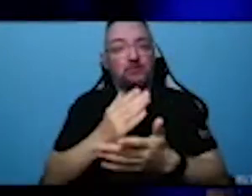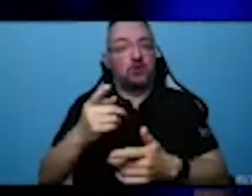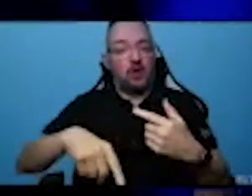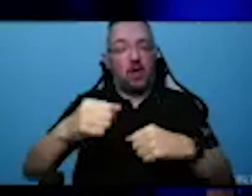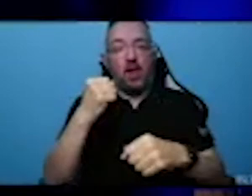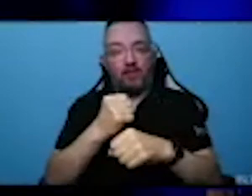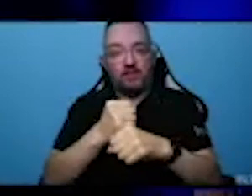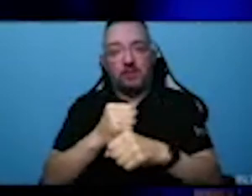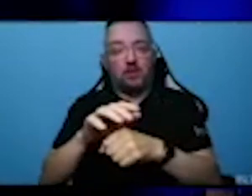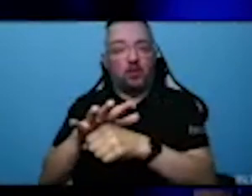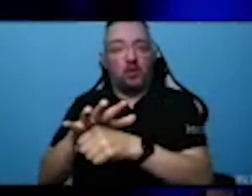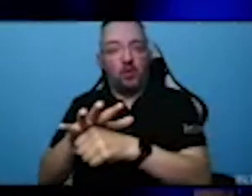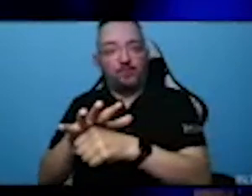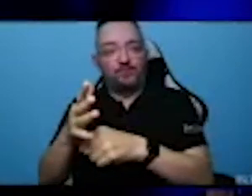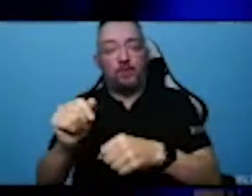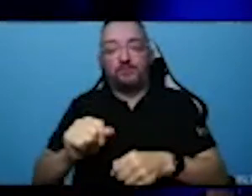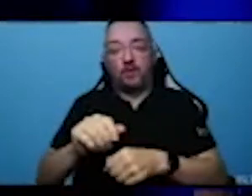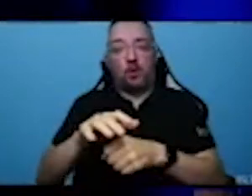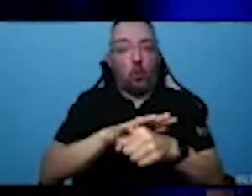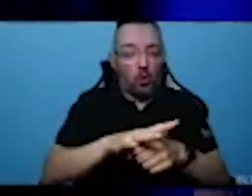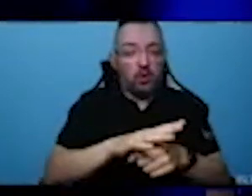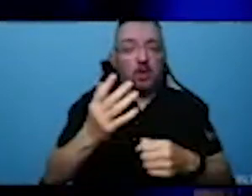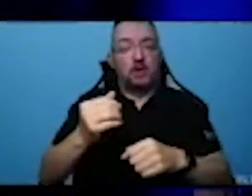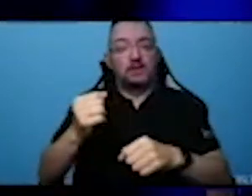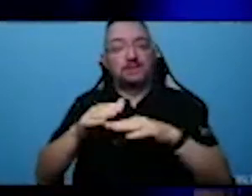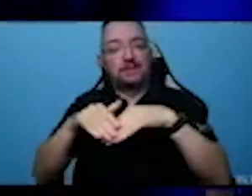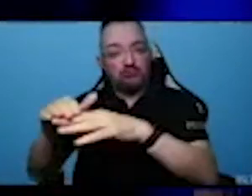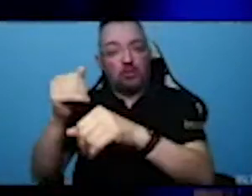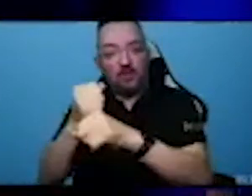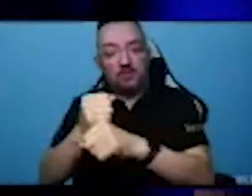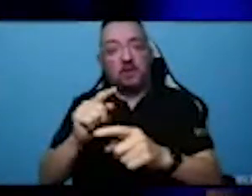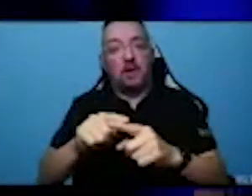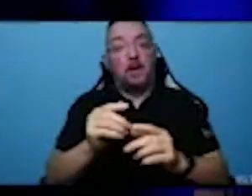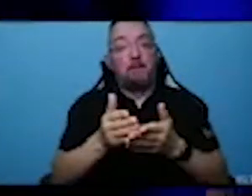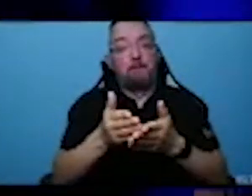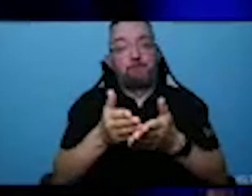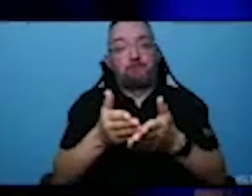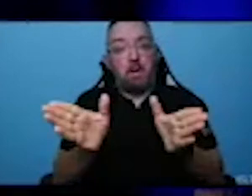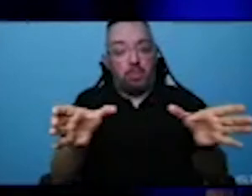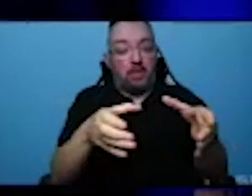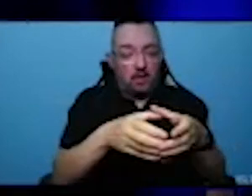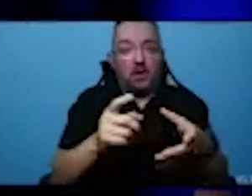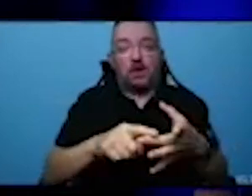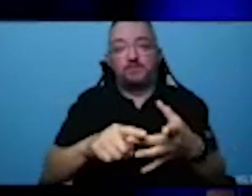governments, third sector and private sector, actually play our role in tackling that inequality and poverty.